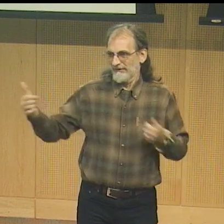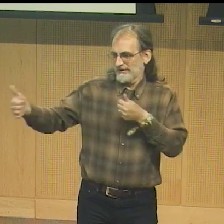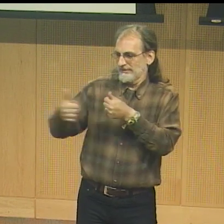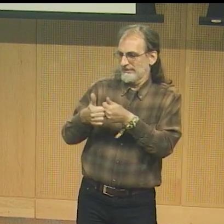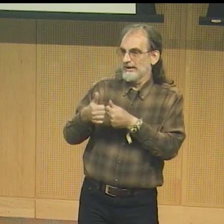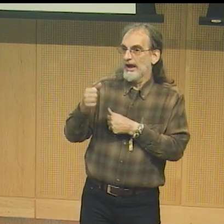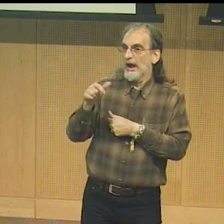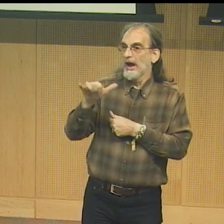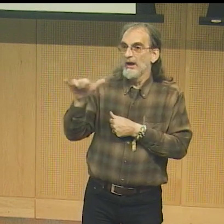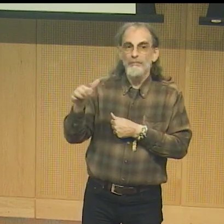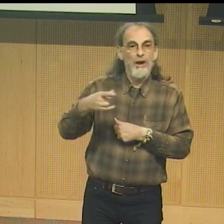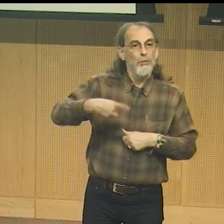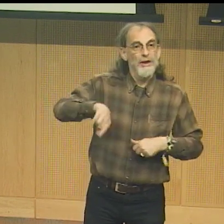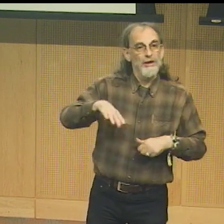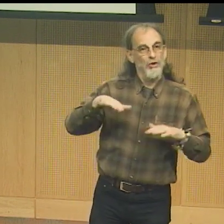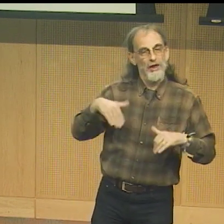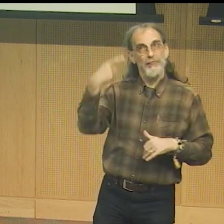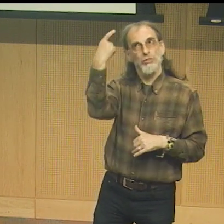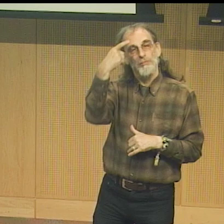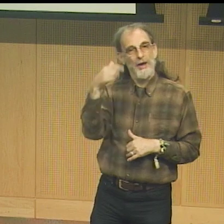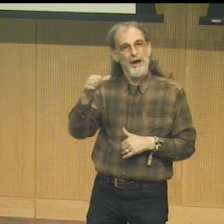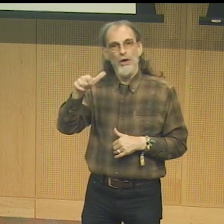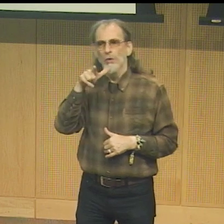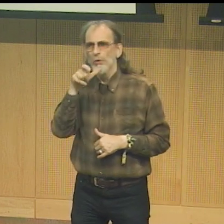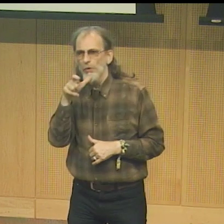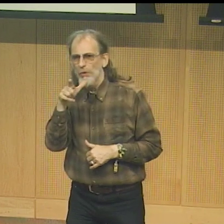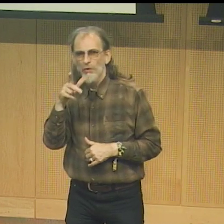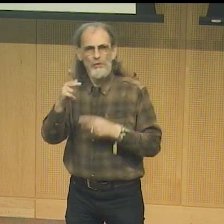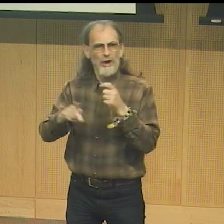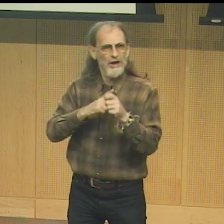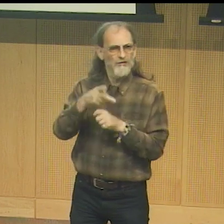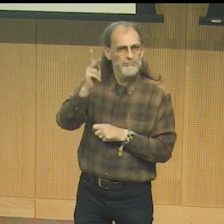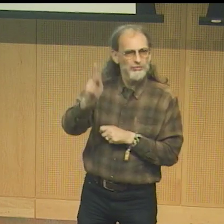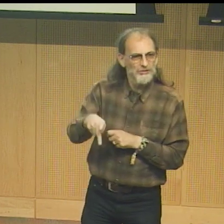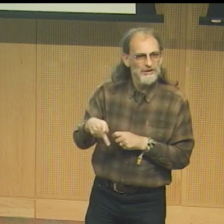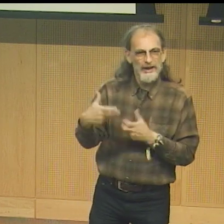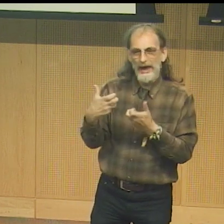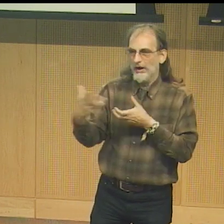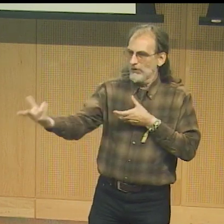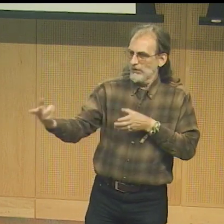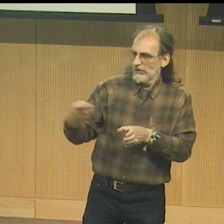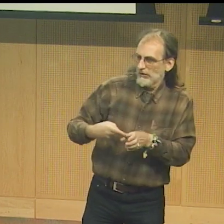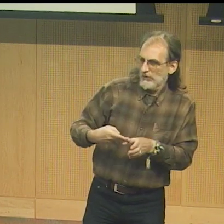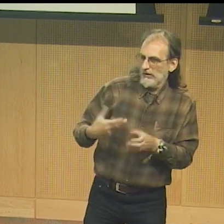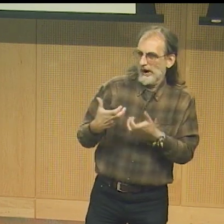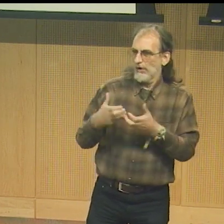together, and they became successful. So, it's not just one person that needs to spread Deafhood.